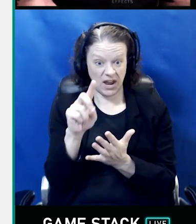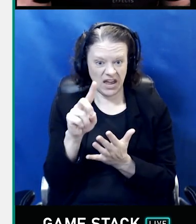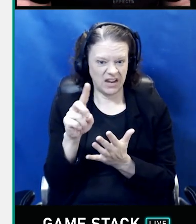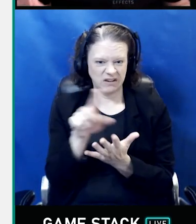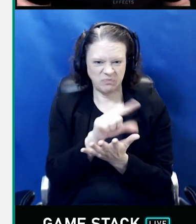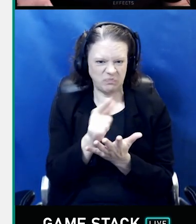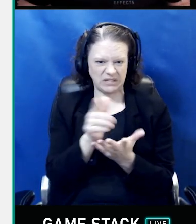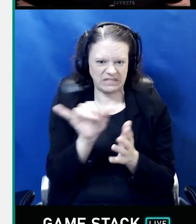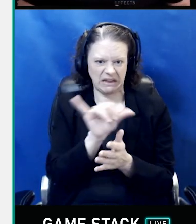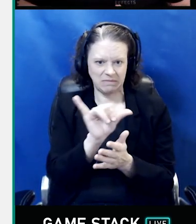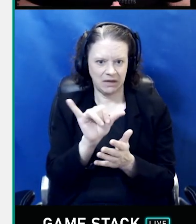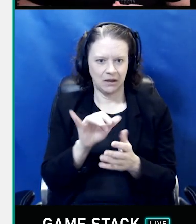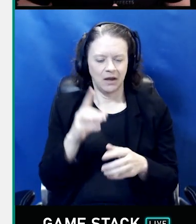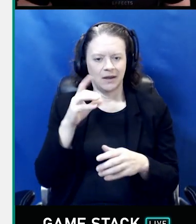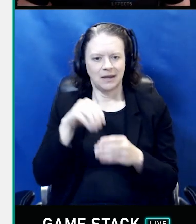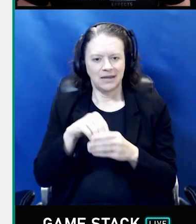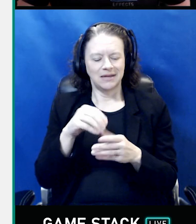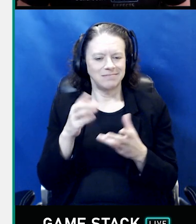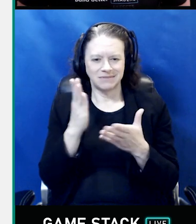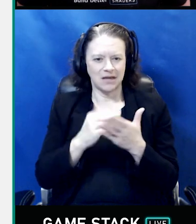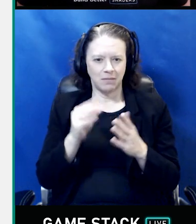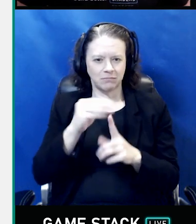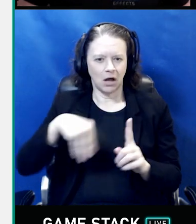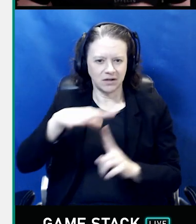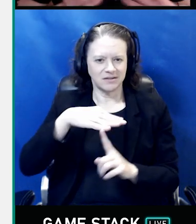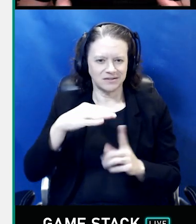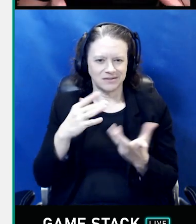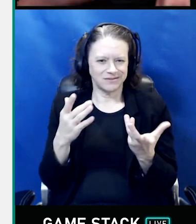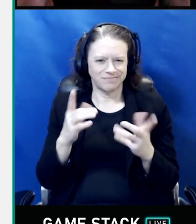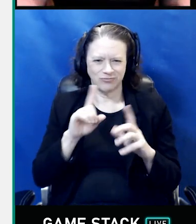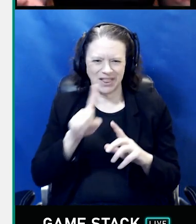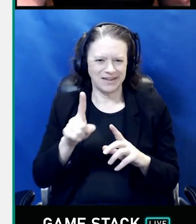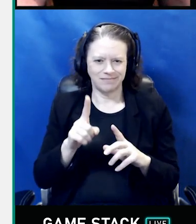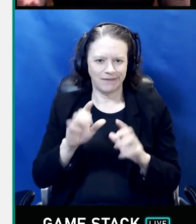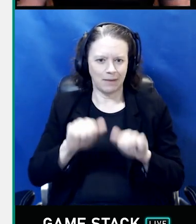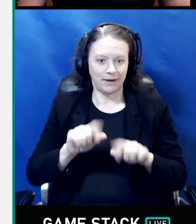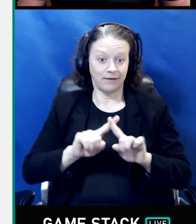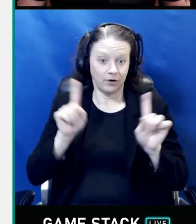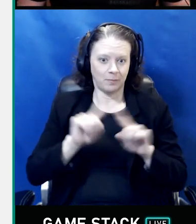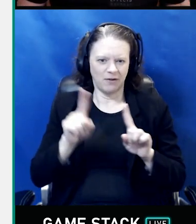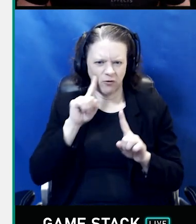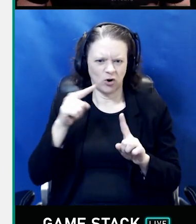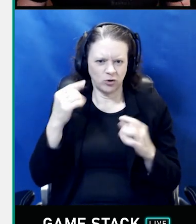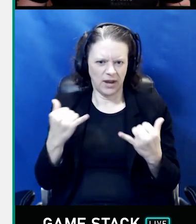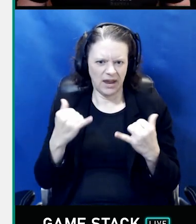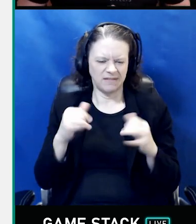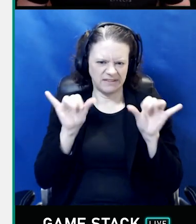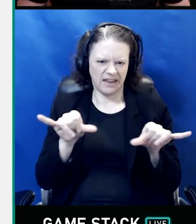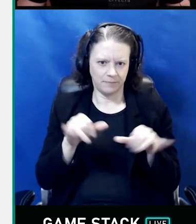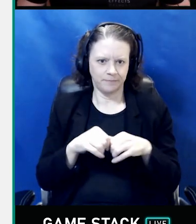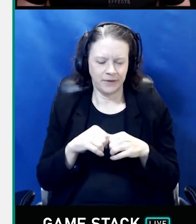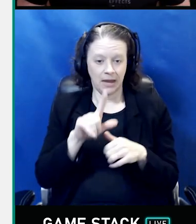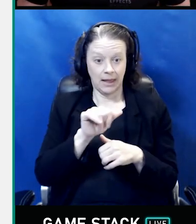we're going to consider them to be the same thing. so a lane is a single thread of execution with its own state and its own outputs.